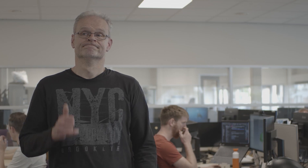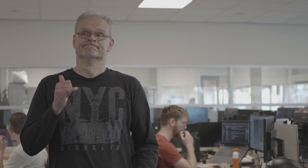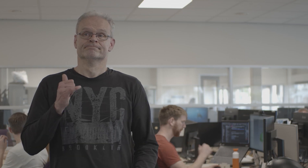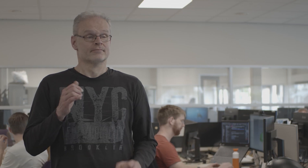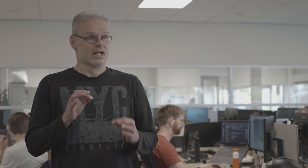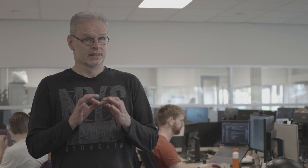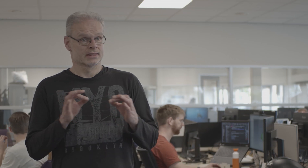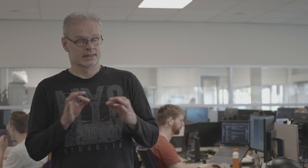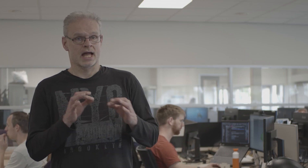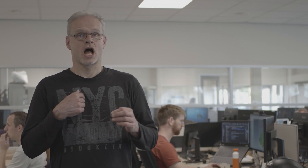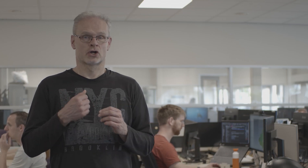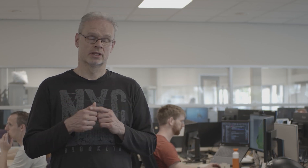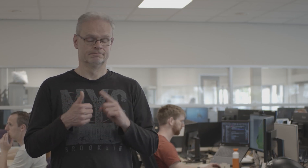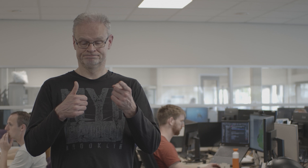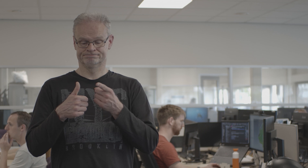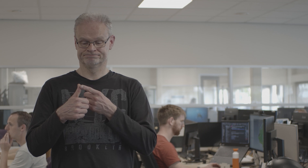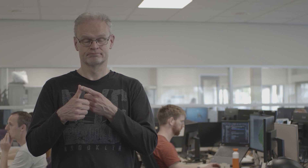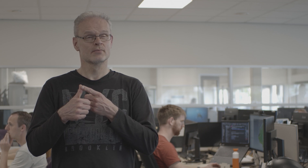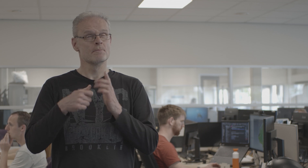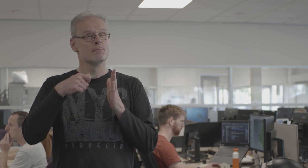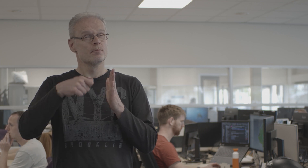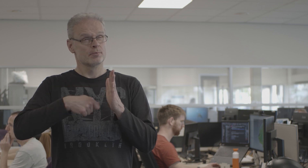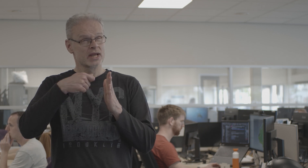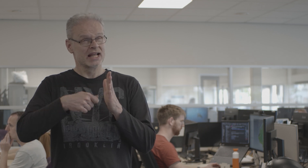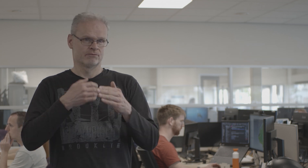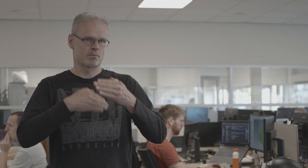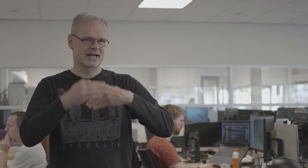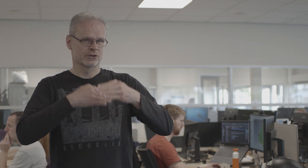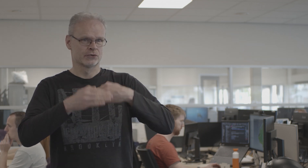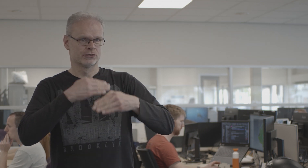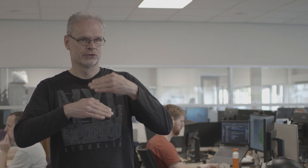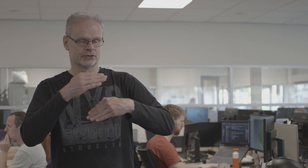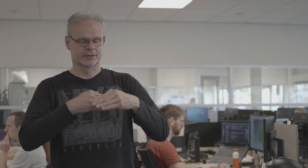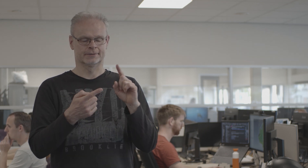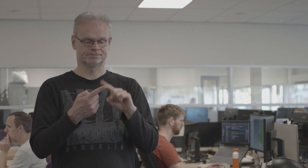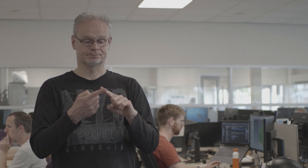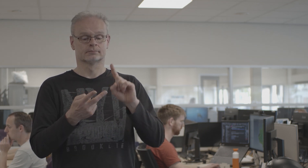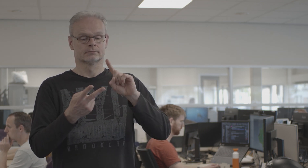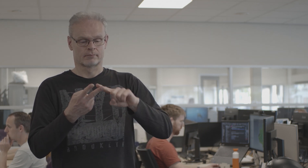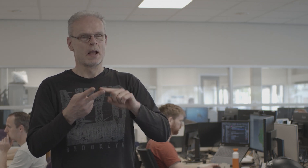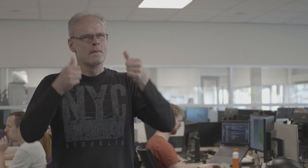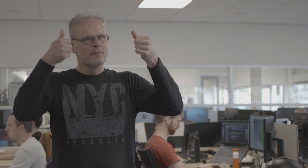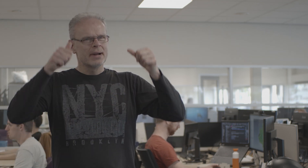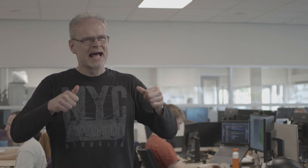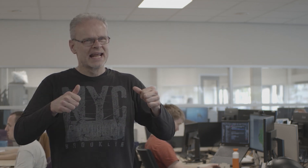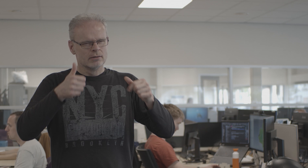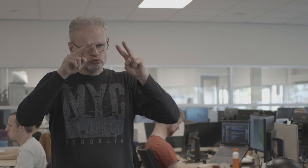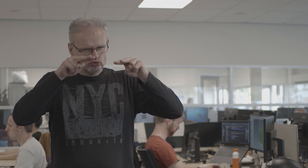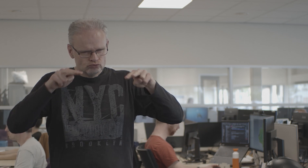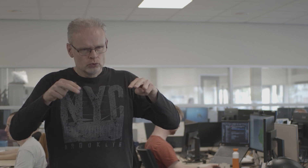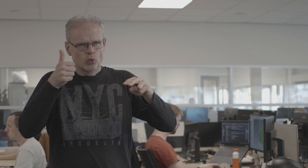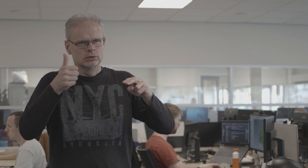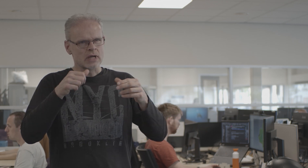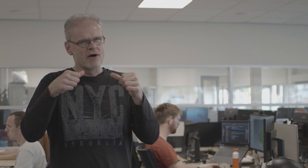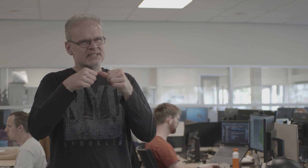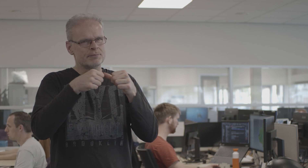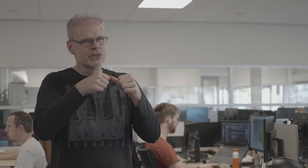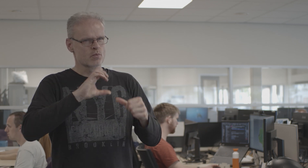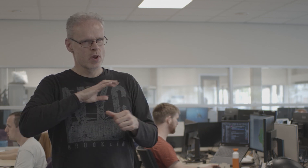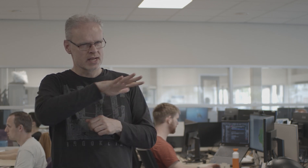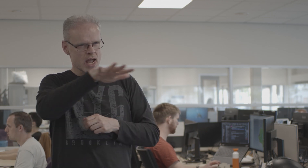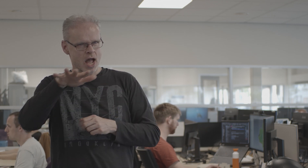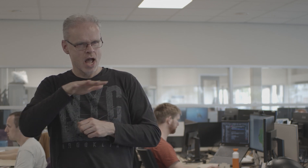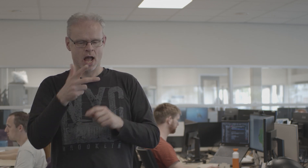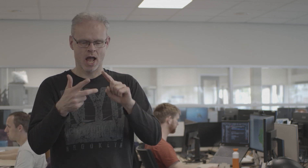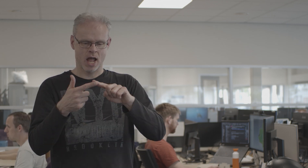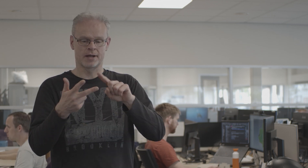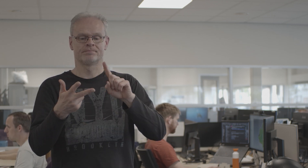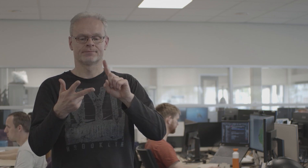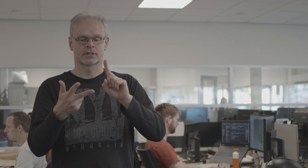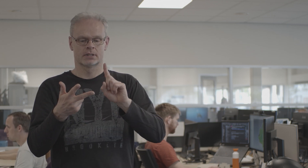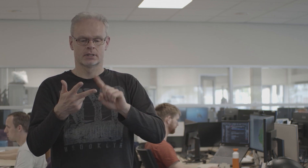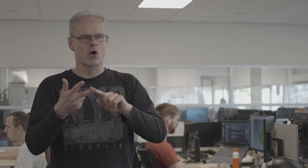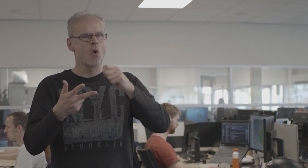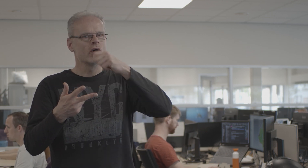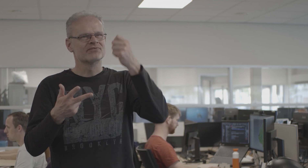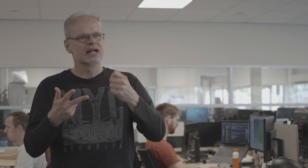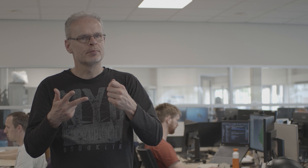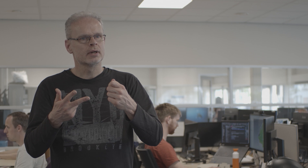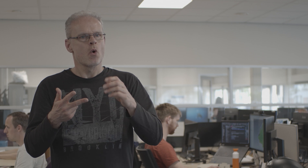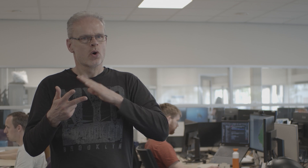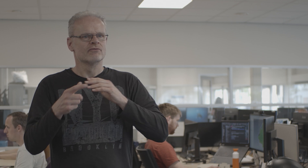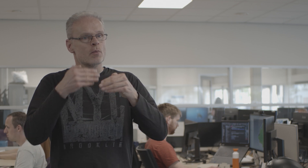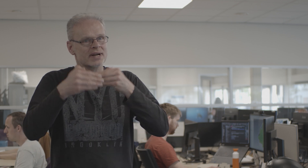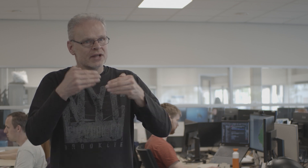My tasks include: preparing projects, checking and coordinating plans with colleagues, preparing designs,